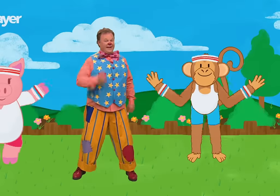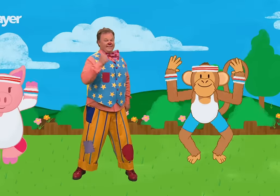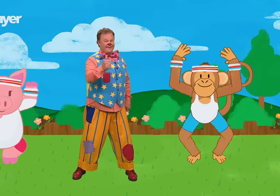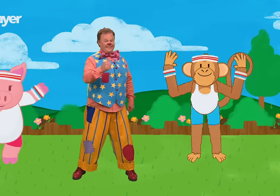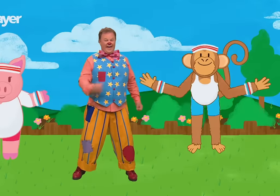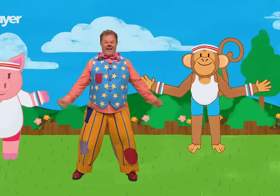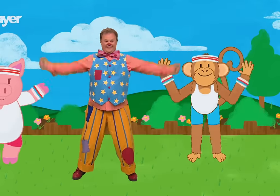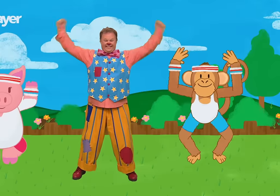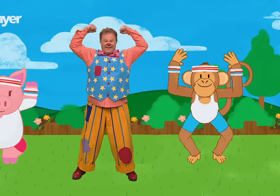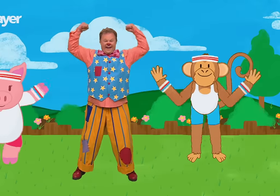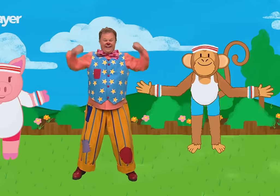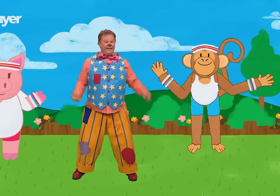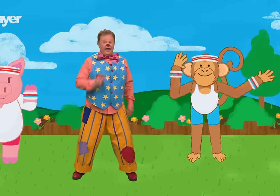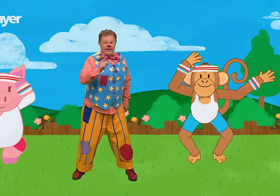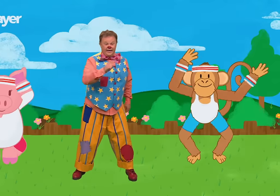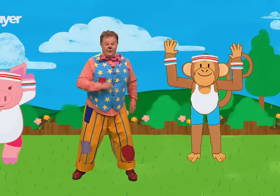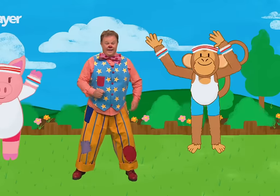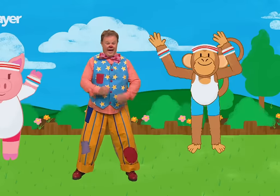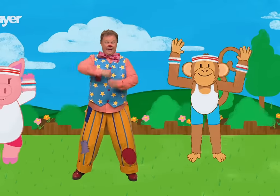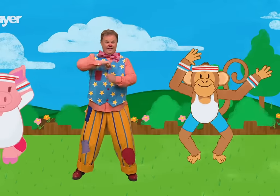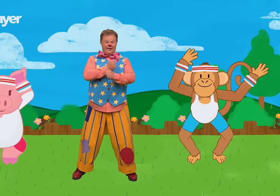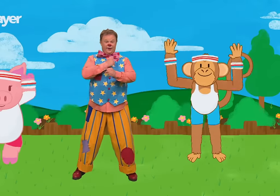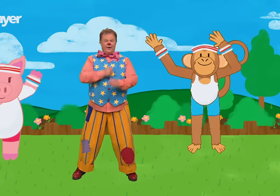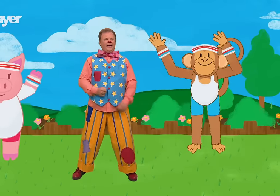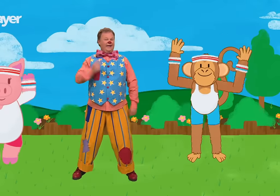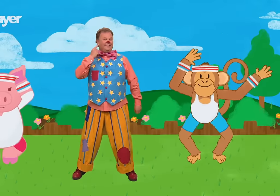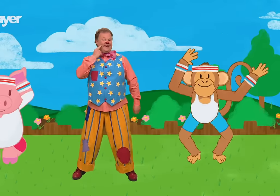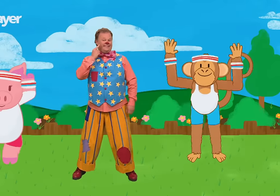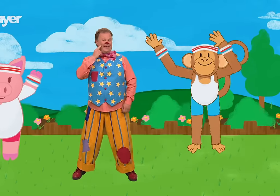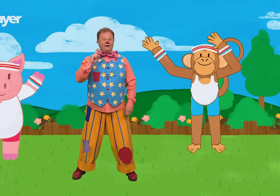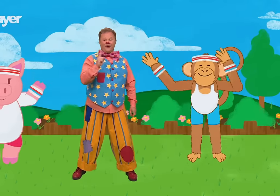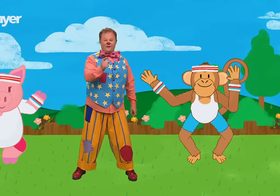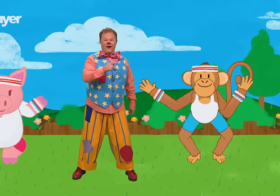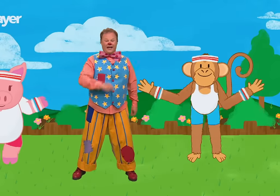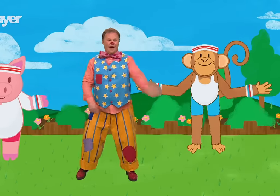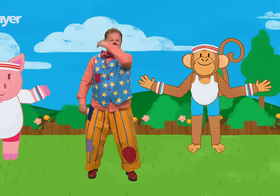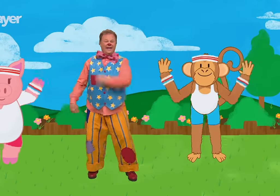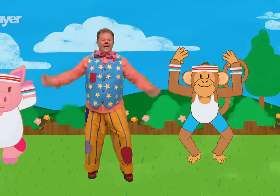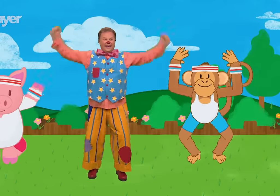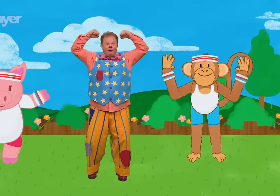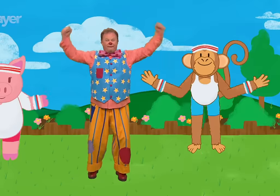it's good to exercise oh you can do it it's easy if you try come on keep